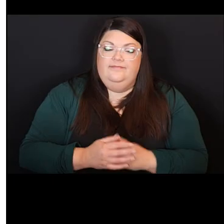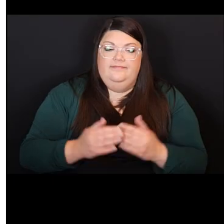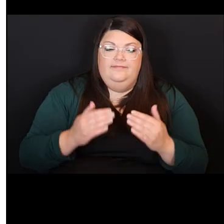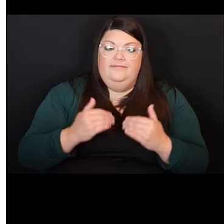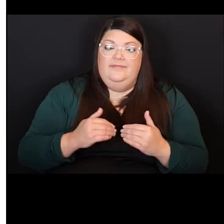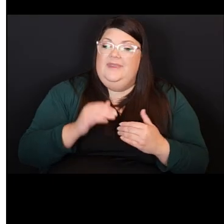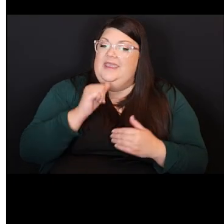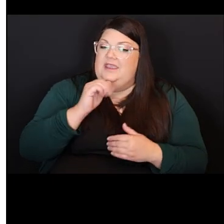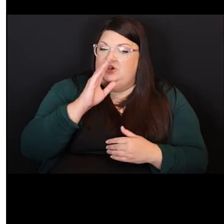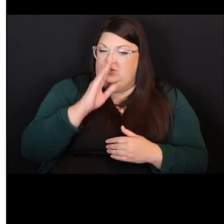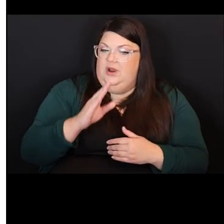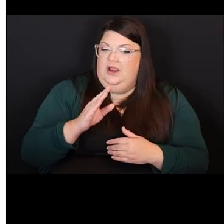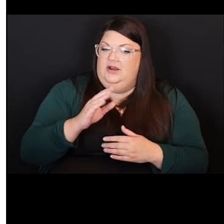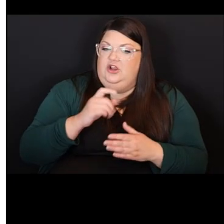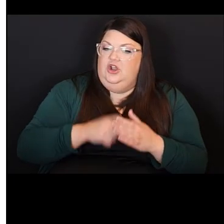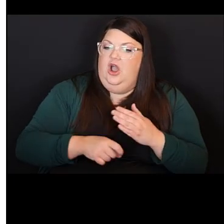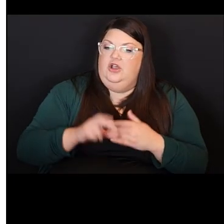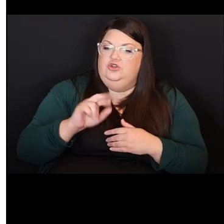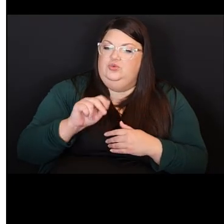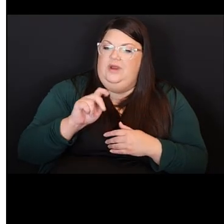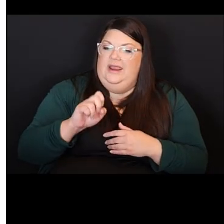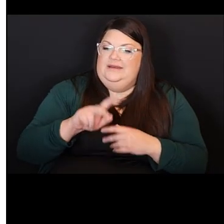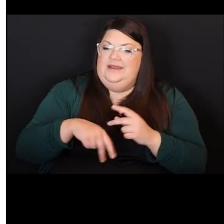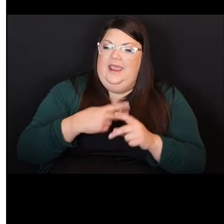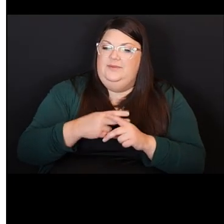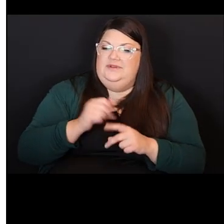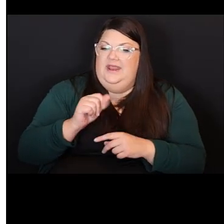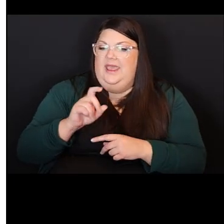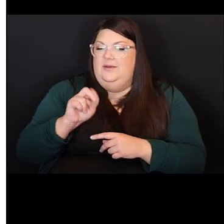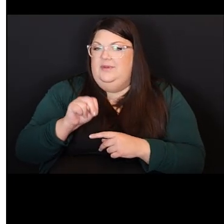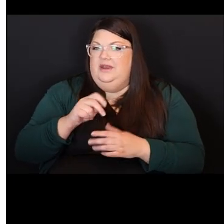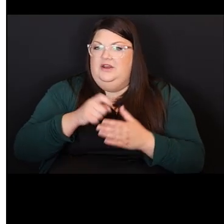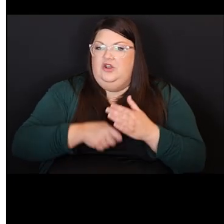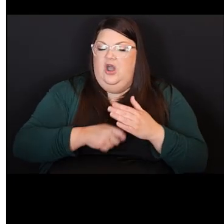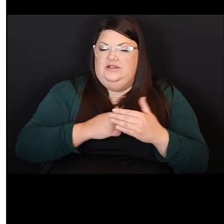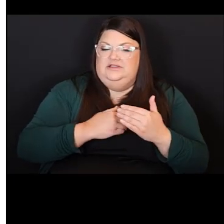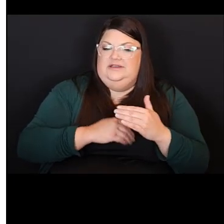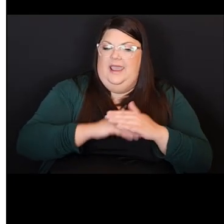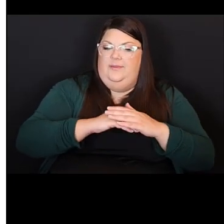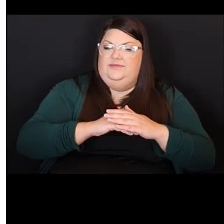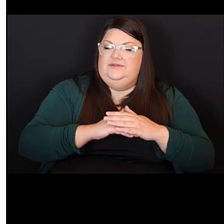Slide 14, Indirect Cost Rate Types & Administrative Cost Caps.